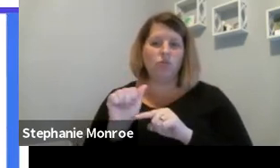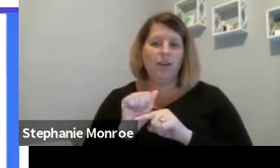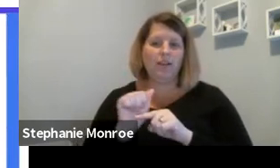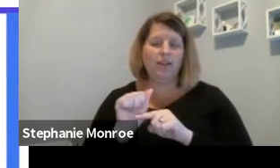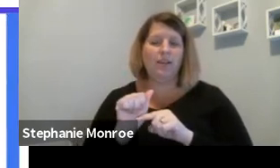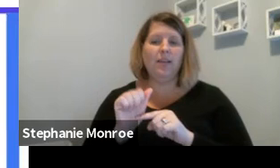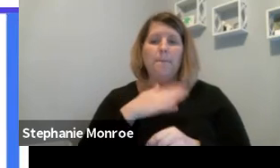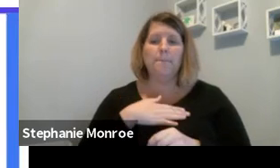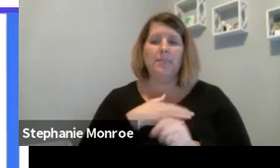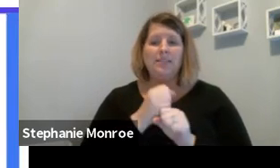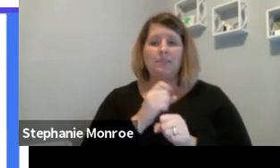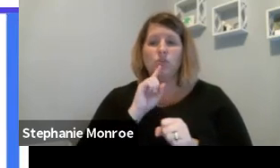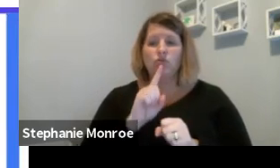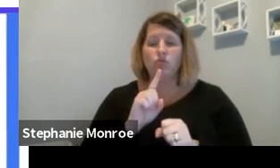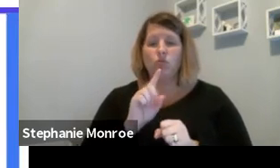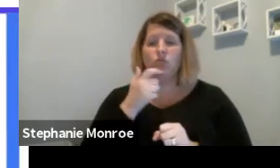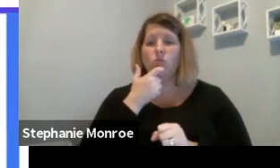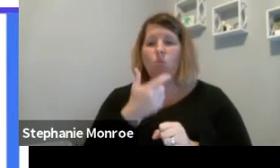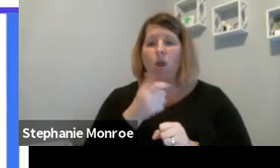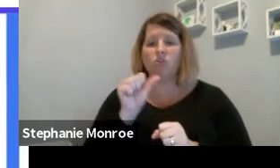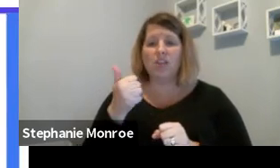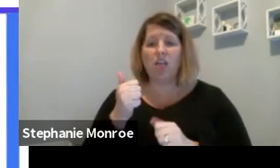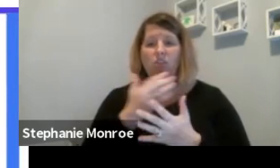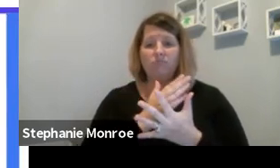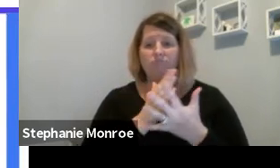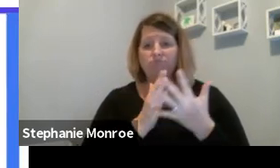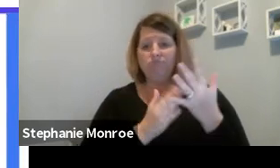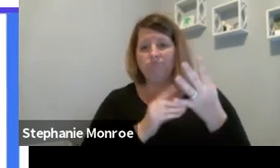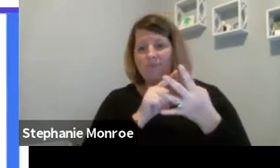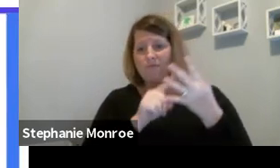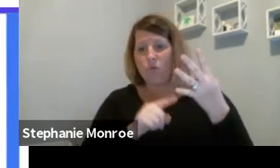Please make sure to watch the other four training parts